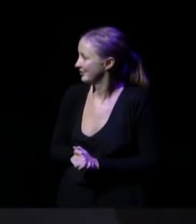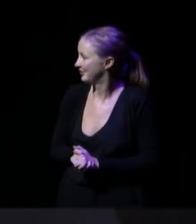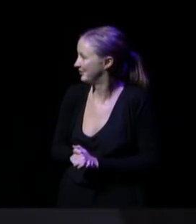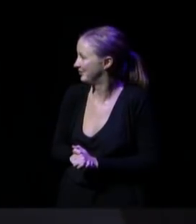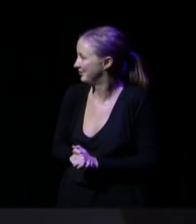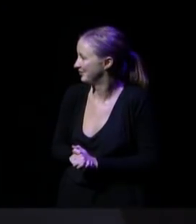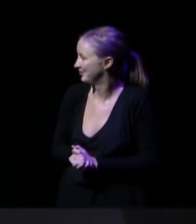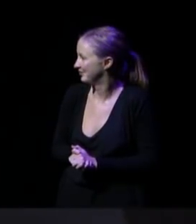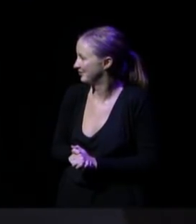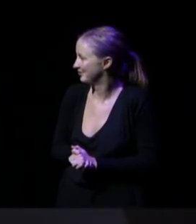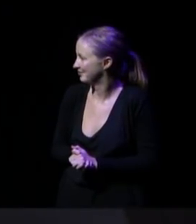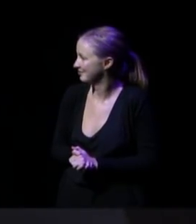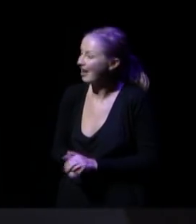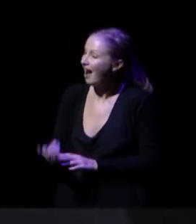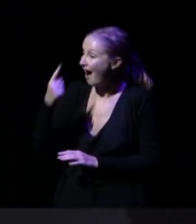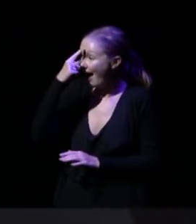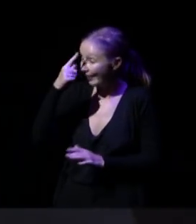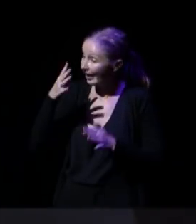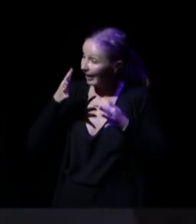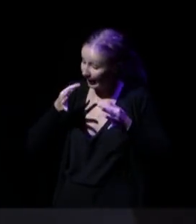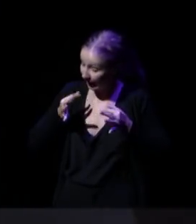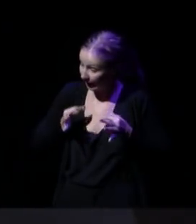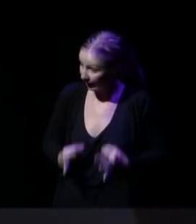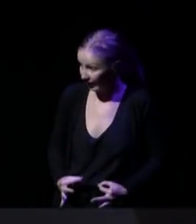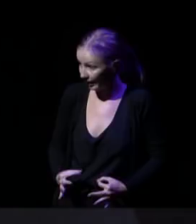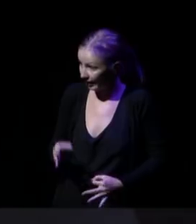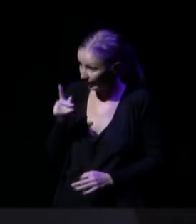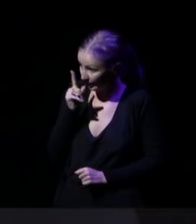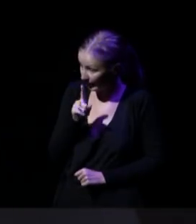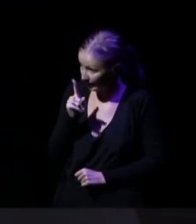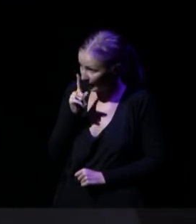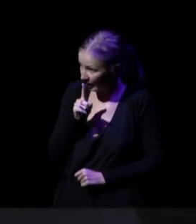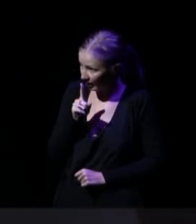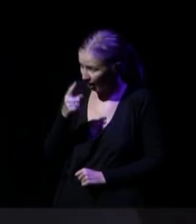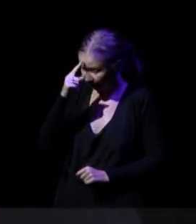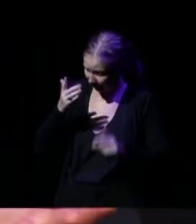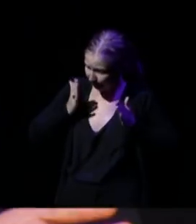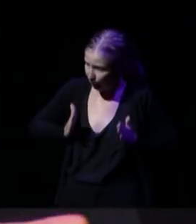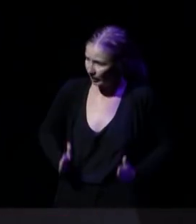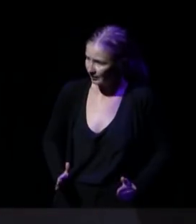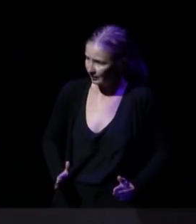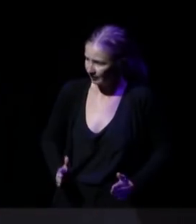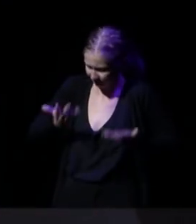I think that nude people, I think that bodies are, are, are what we are in.